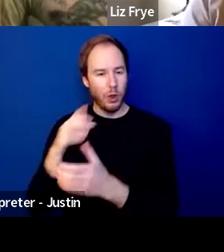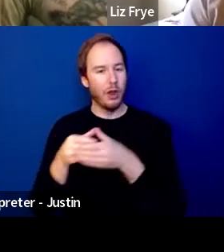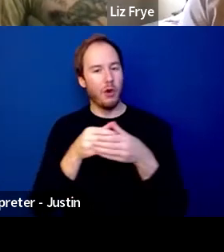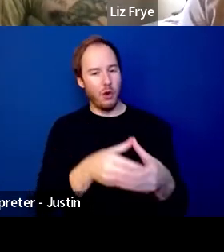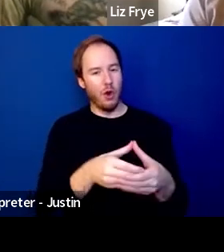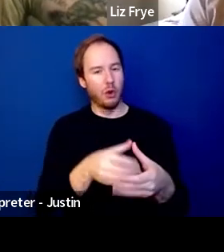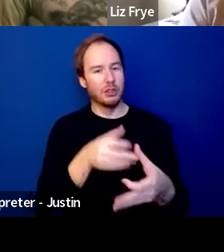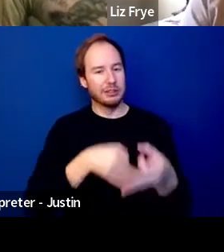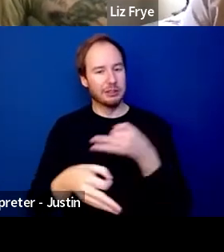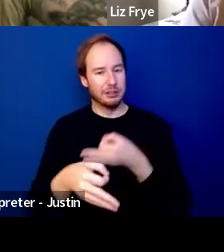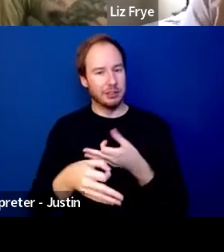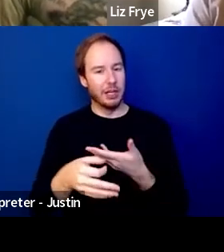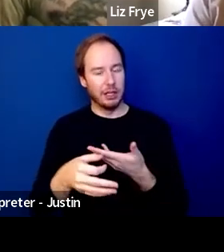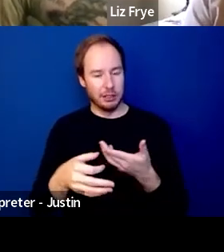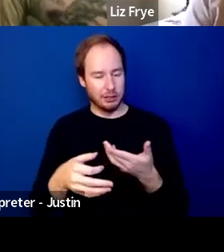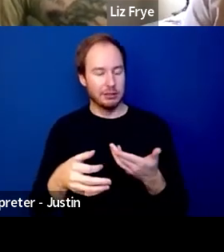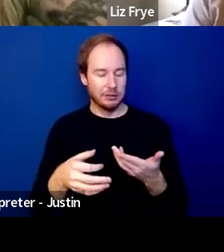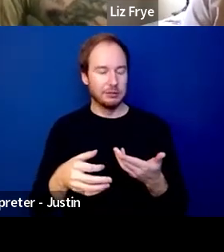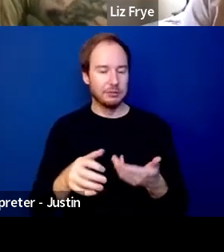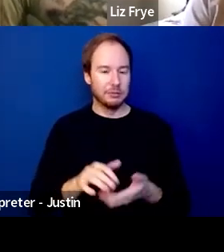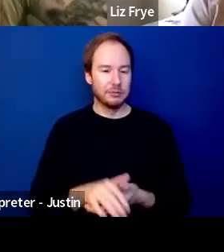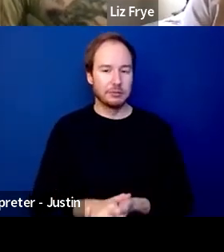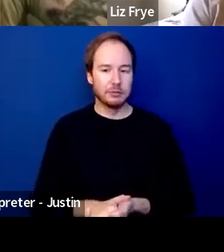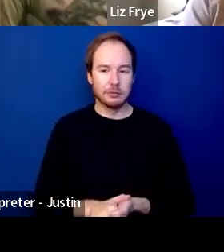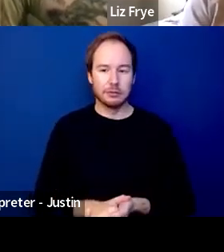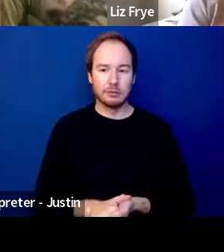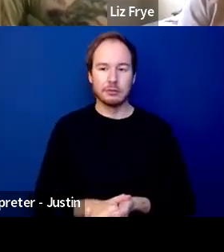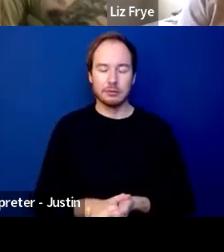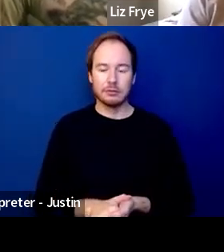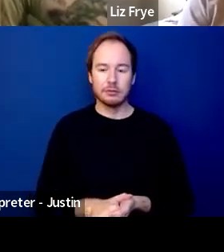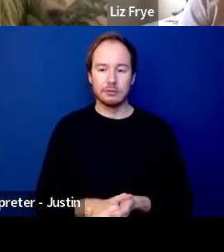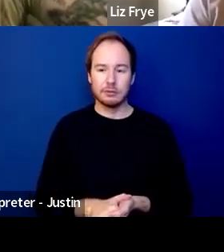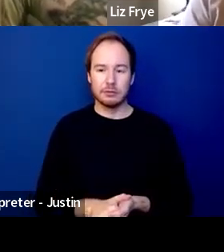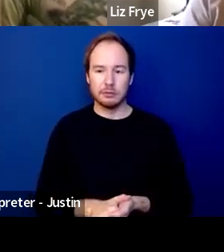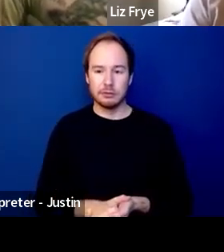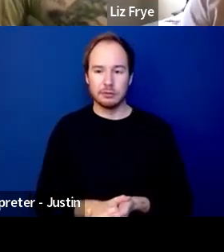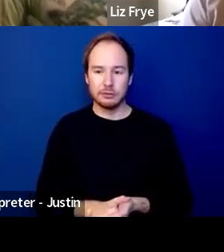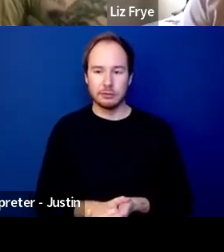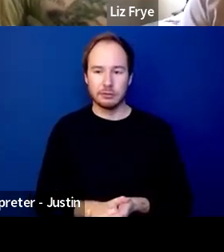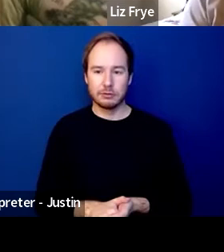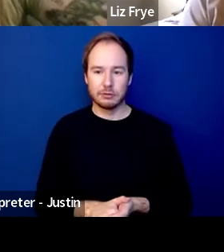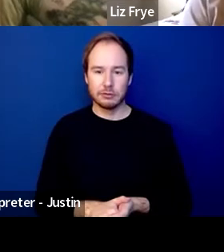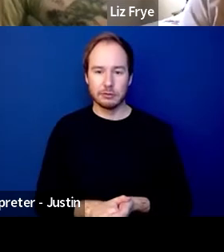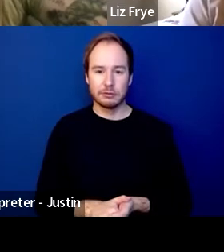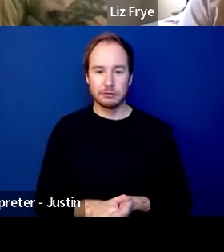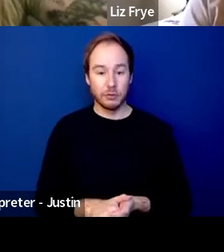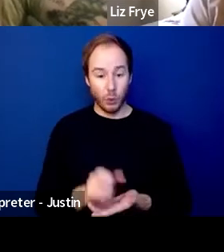to go in for care or even having you know fear around getting care.